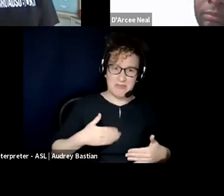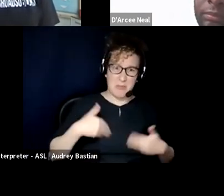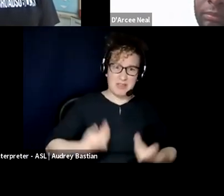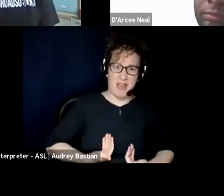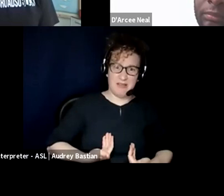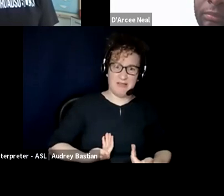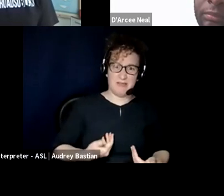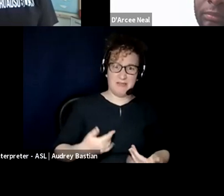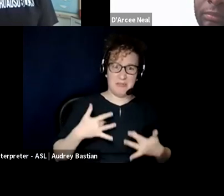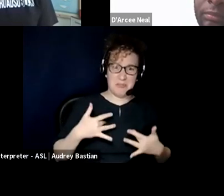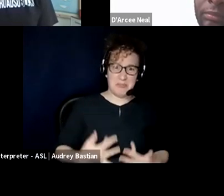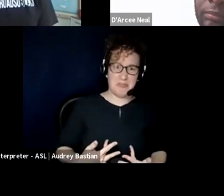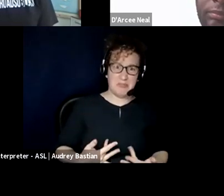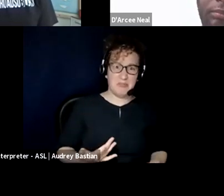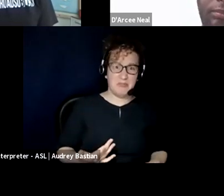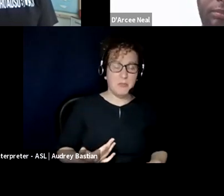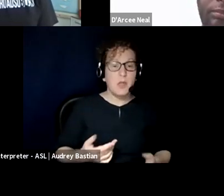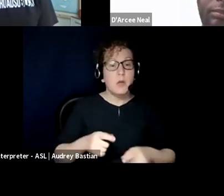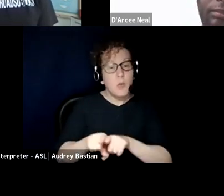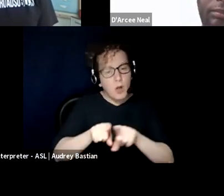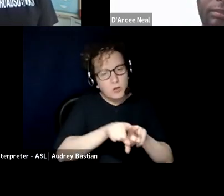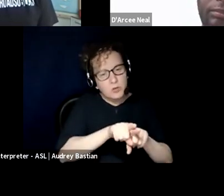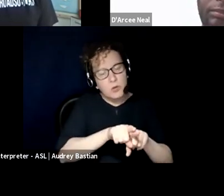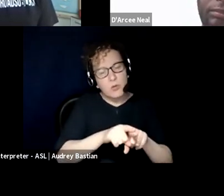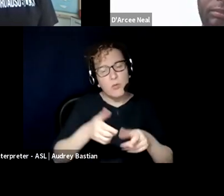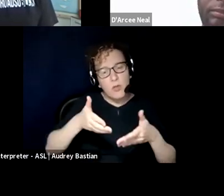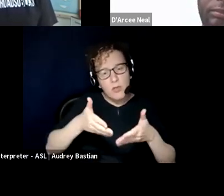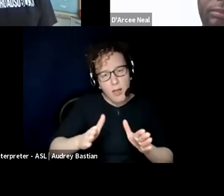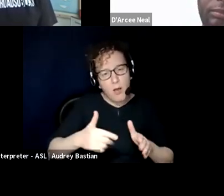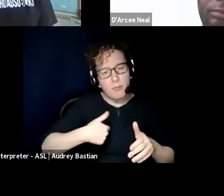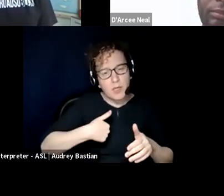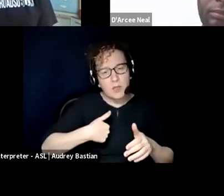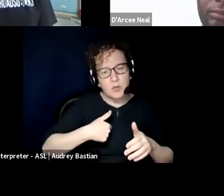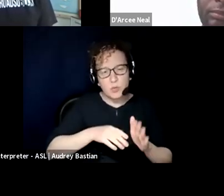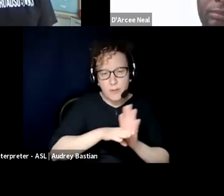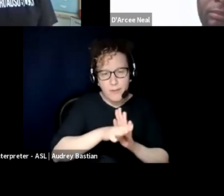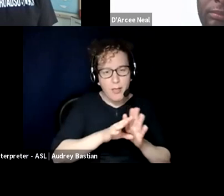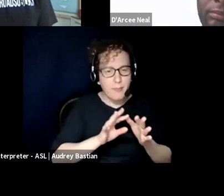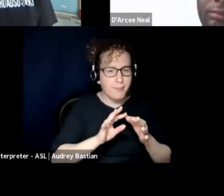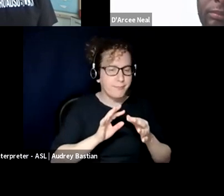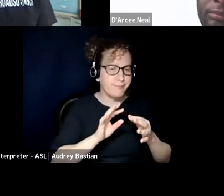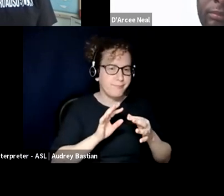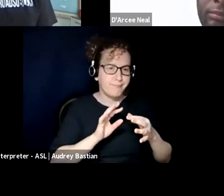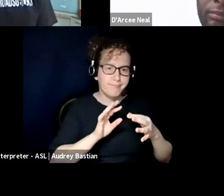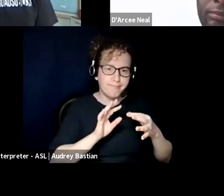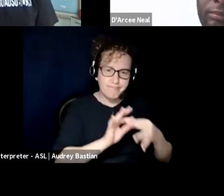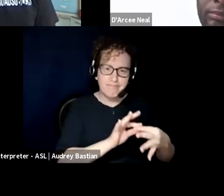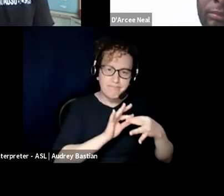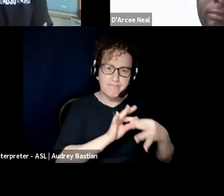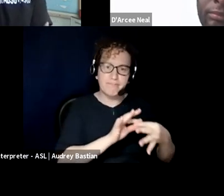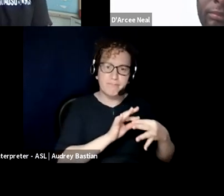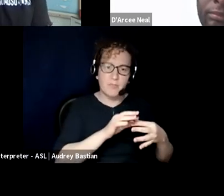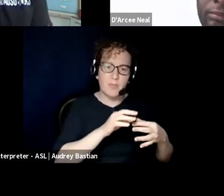But also it allowed for me to really develop a kinship within the folks of color in the